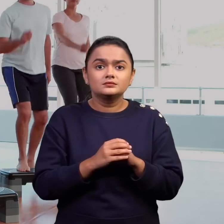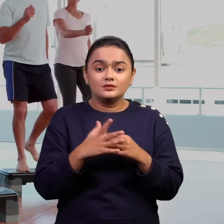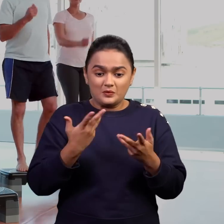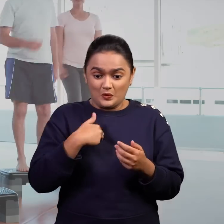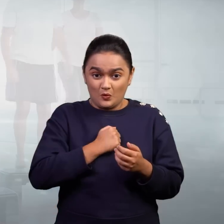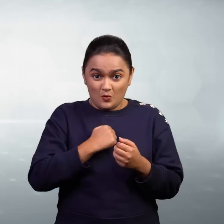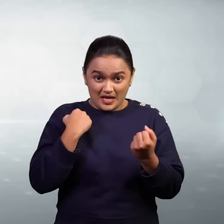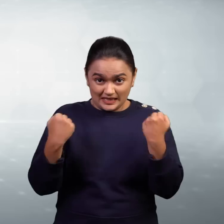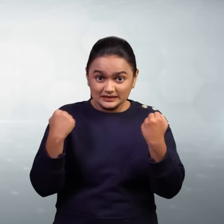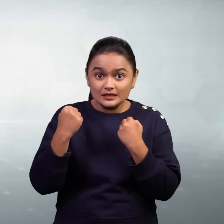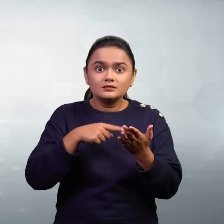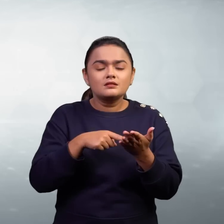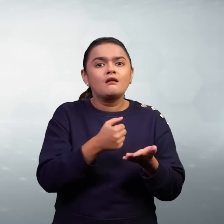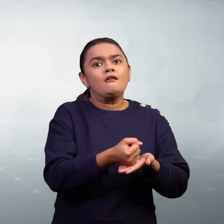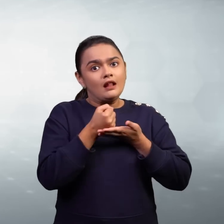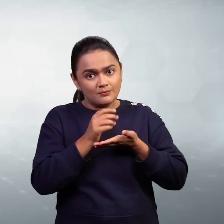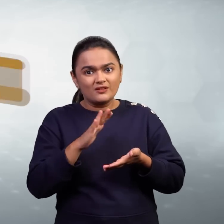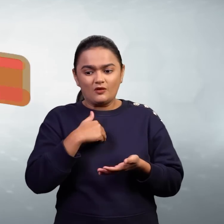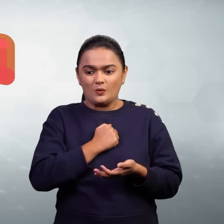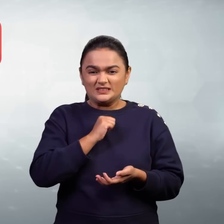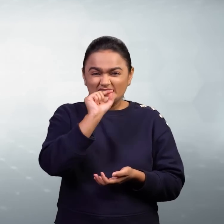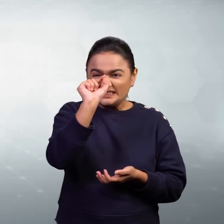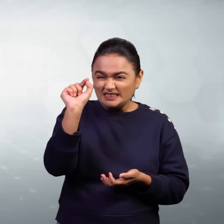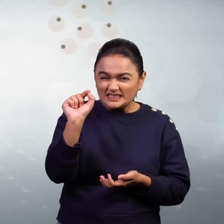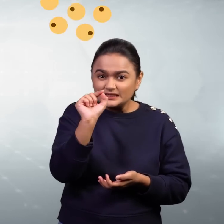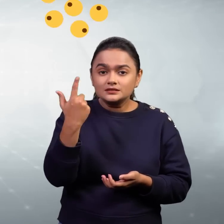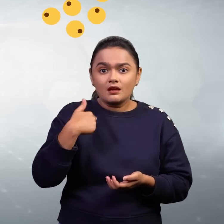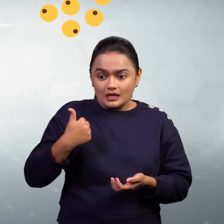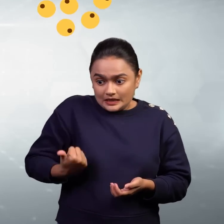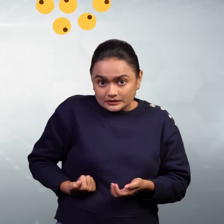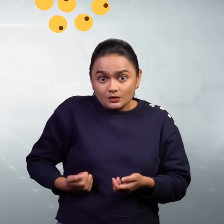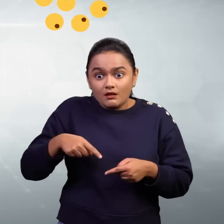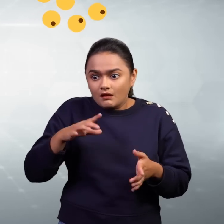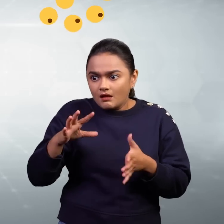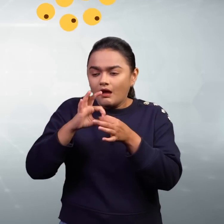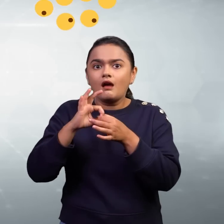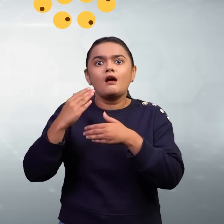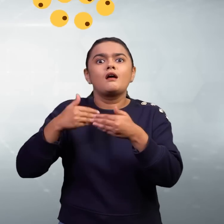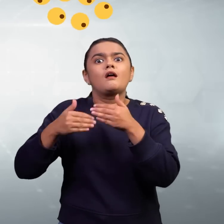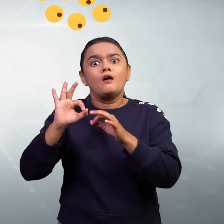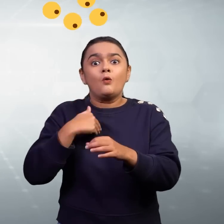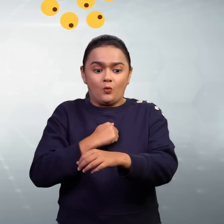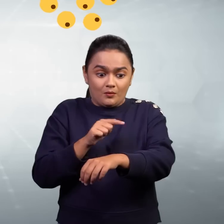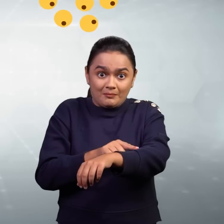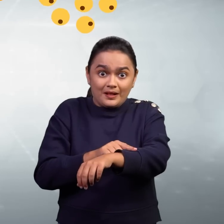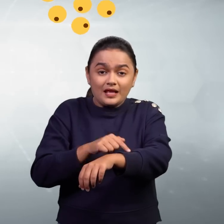This is because exercise helps insulin work properly on our cells and regulate blood glucose levels.